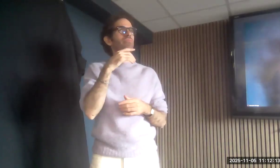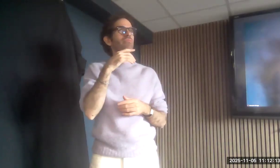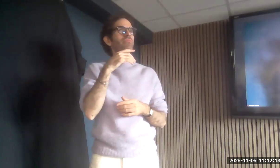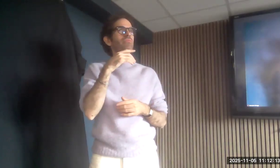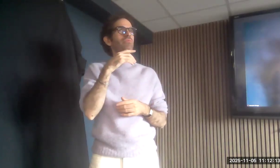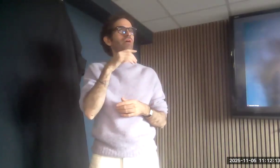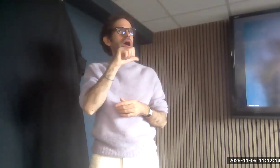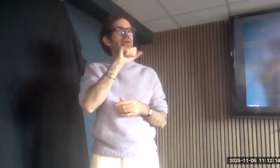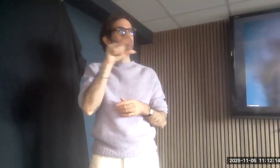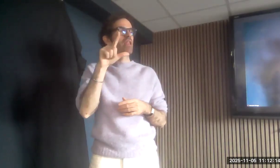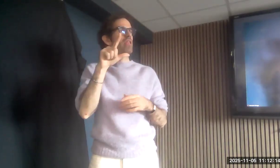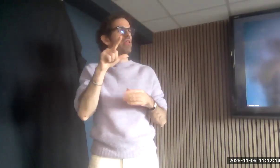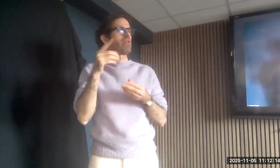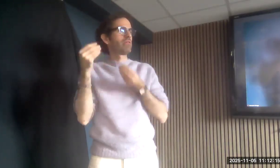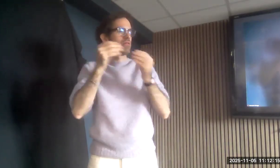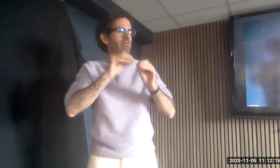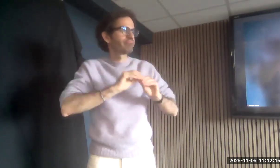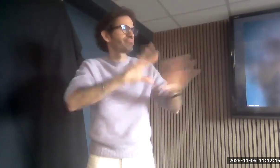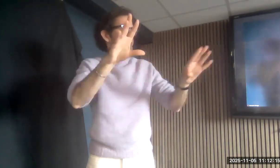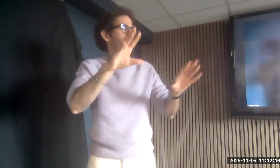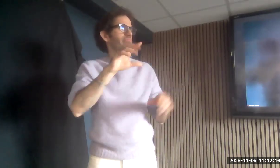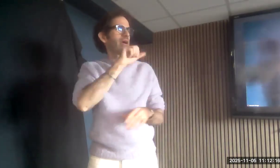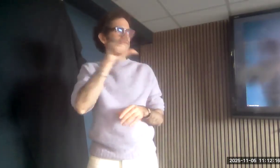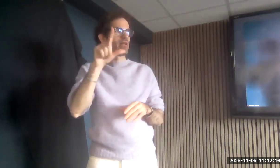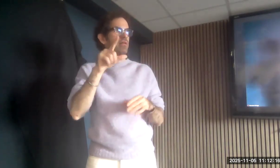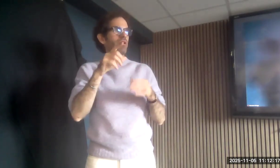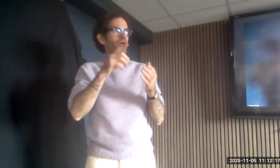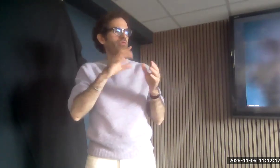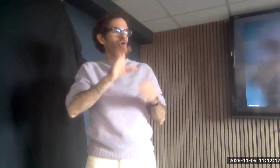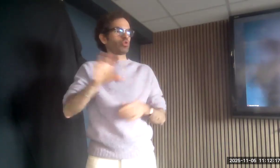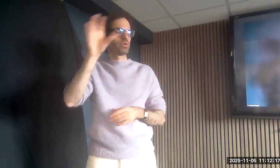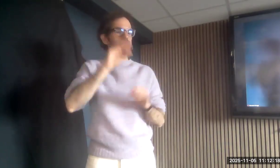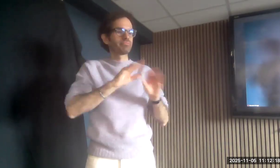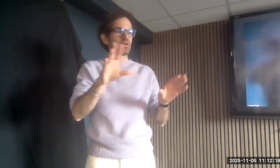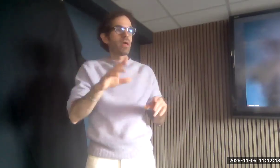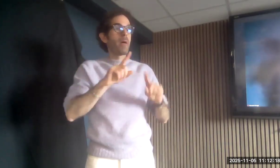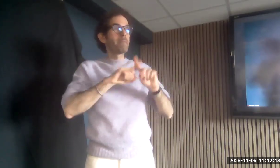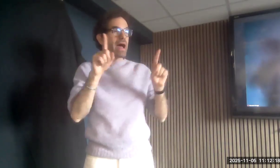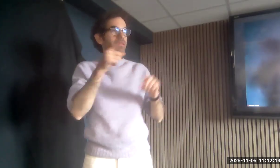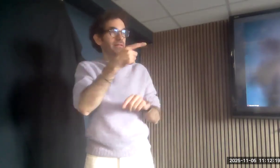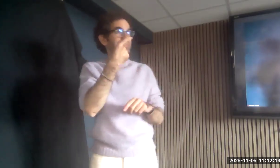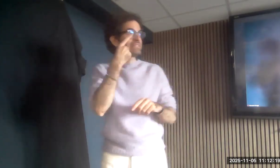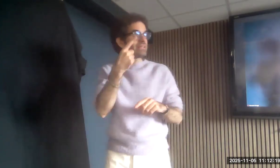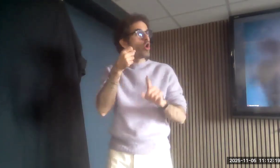Yeah, I agree. Ugandan sign language has a huge American sign language influence.